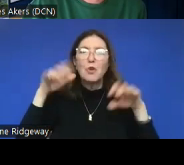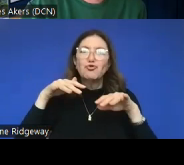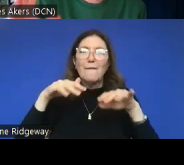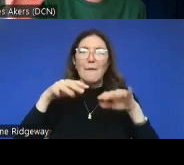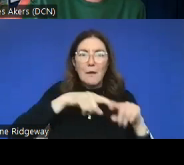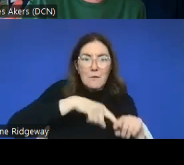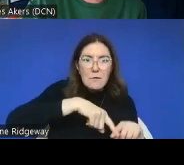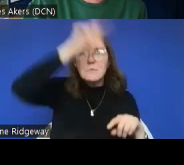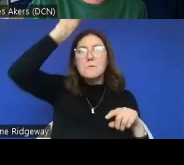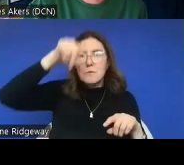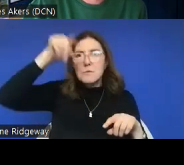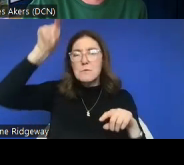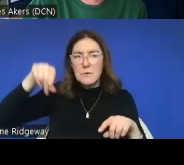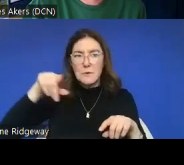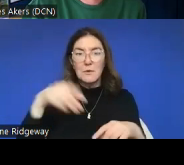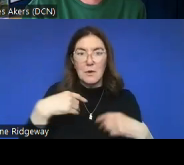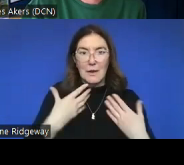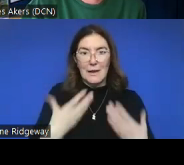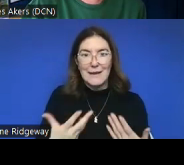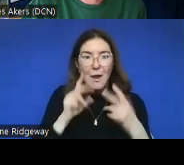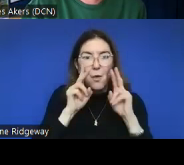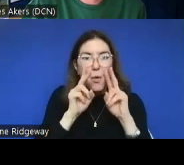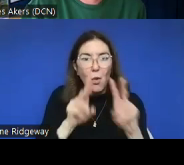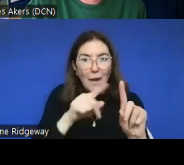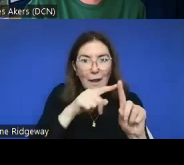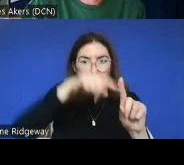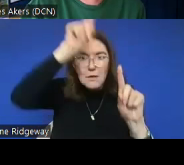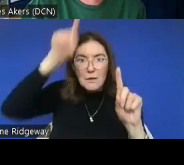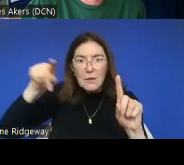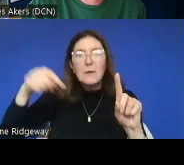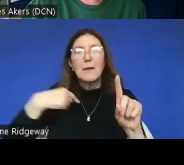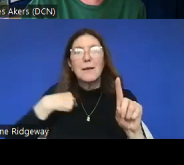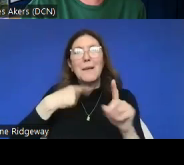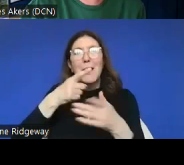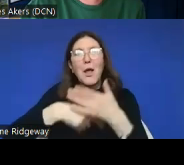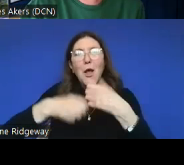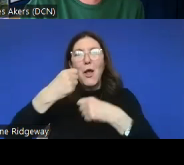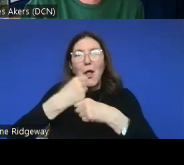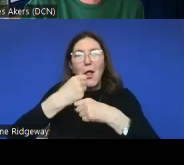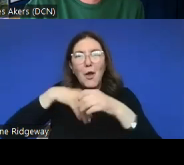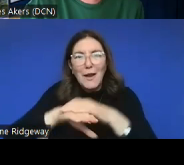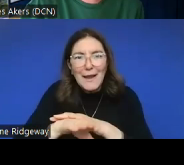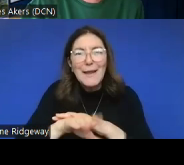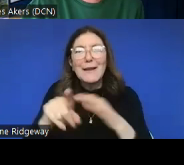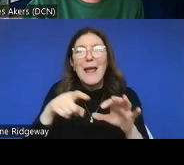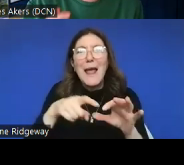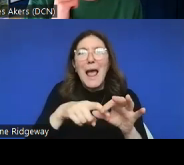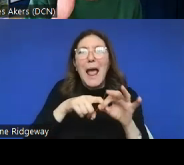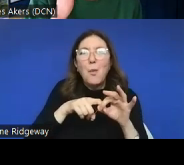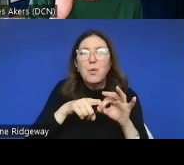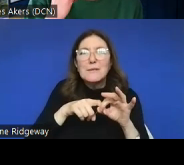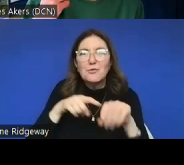In this report we're looking at here, we just logged into the analyst account. We're under acquisition and traffic acquisition.